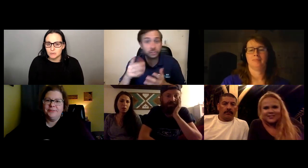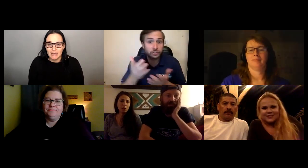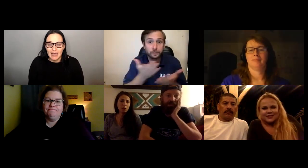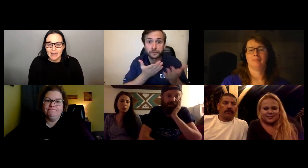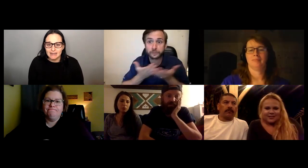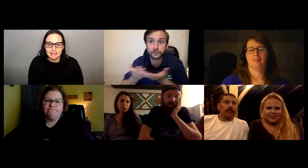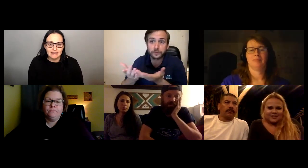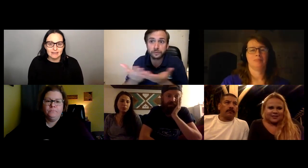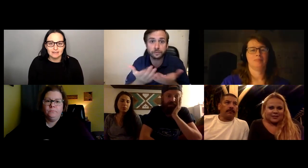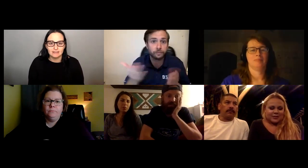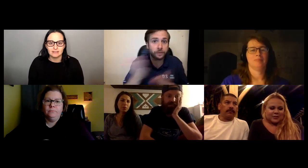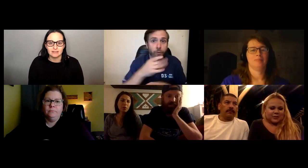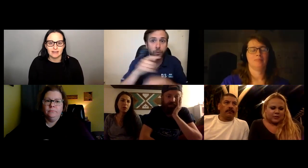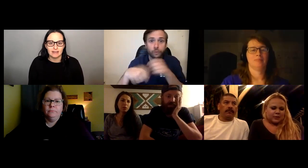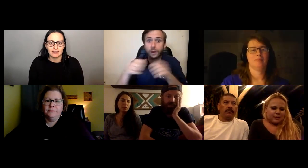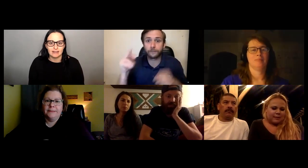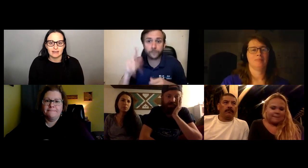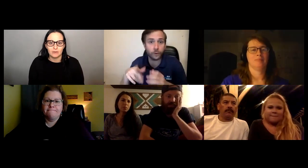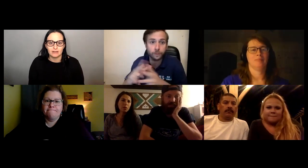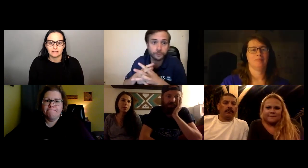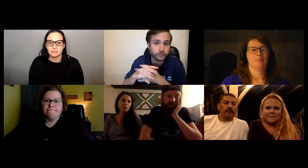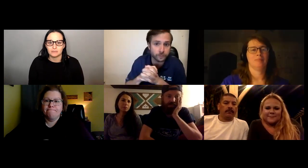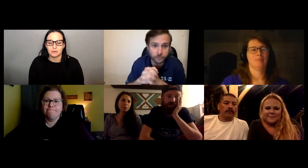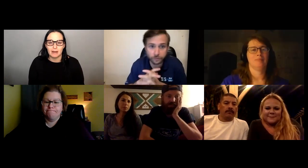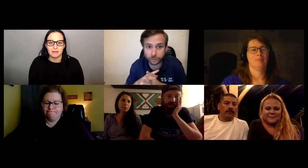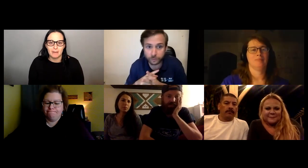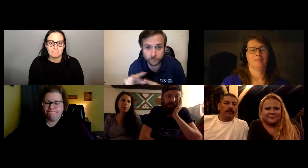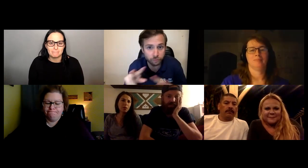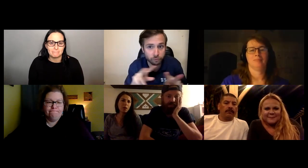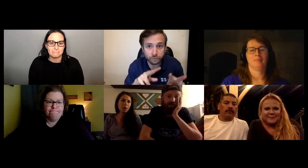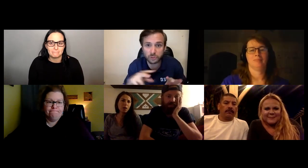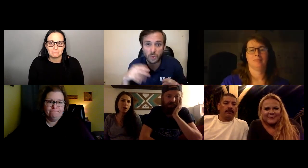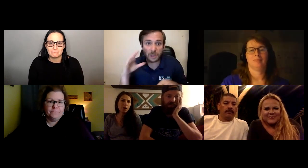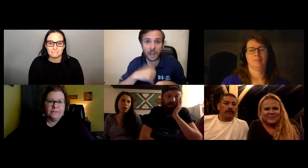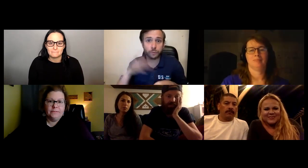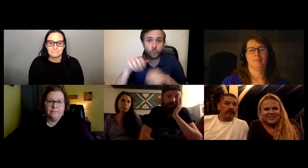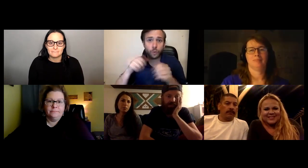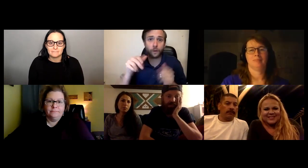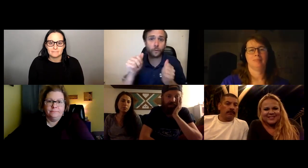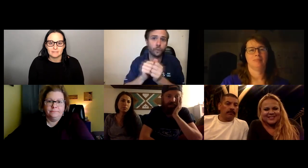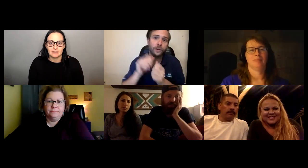want to add anything